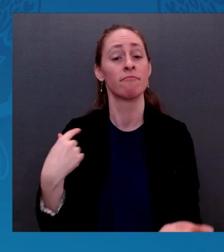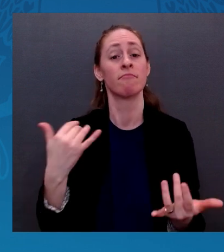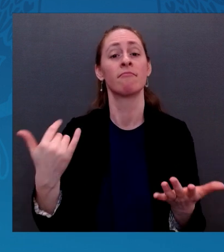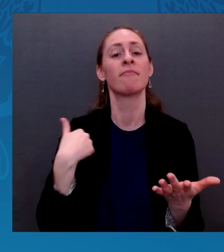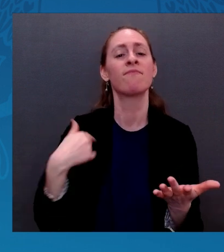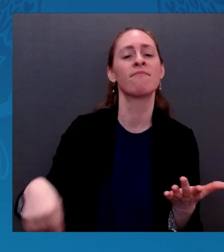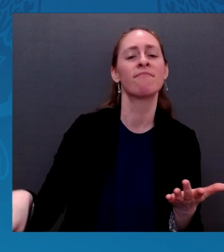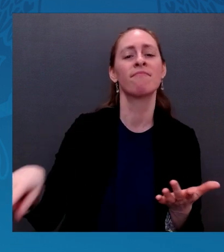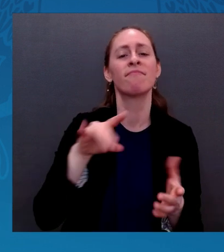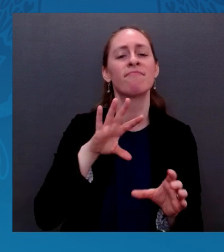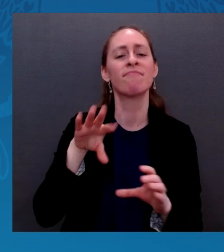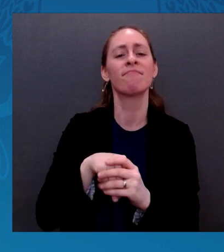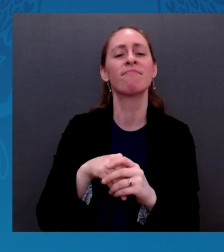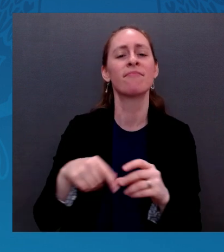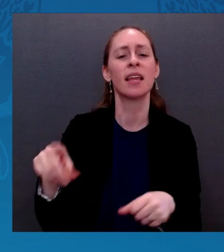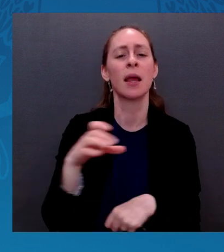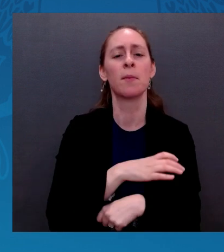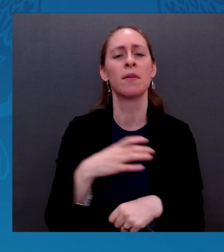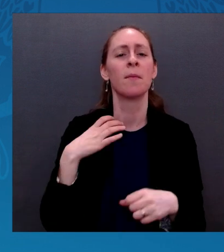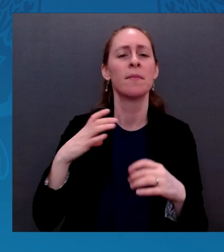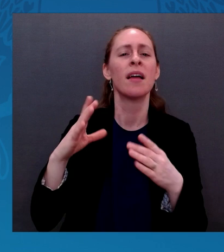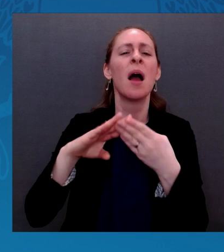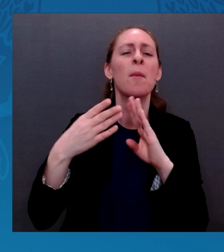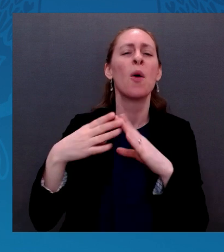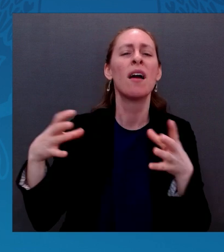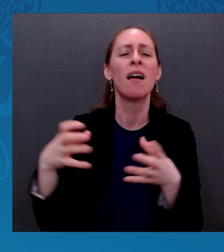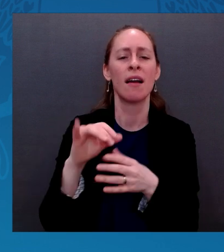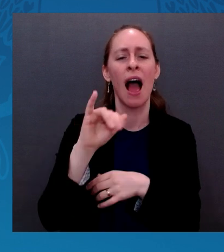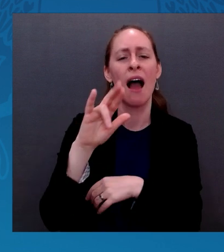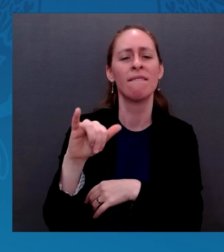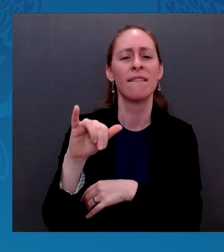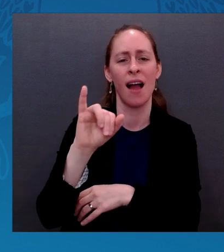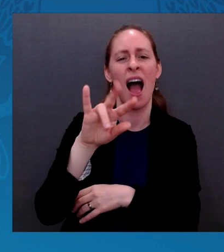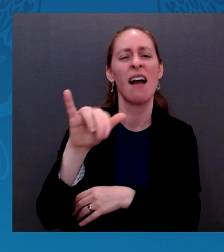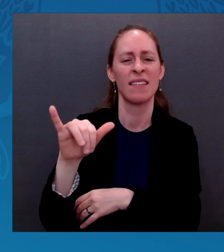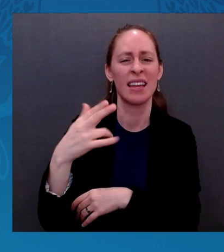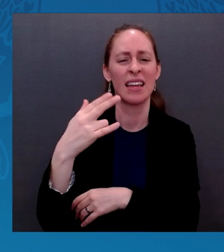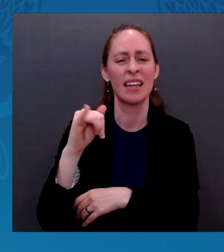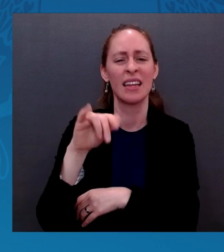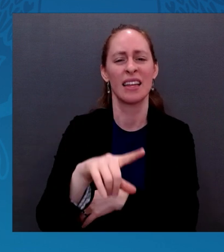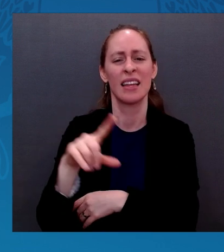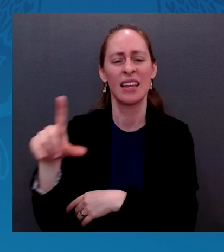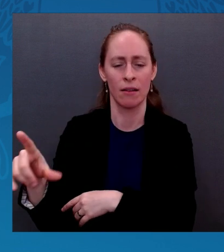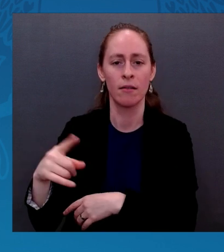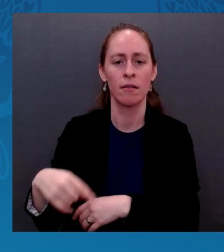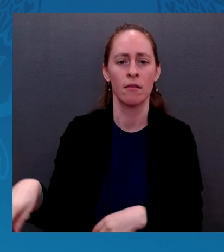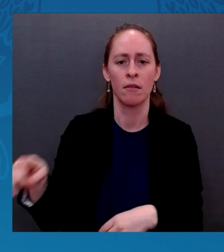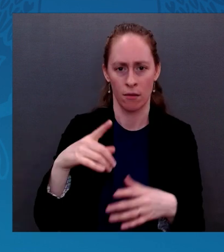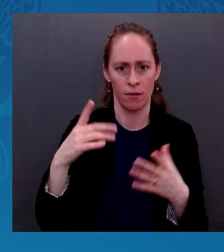for many of the black associations in the community. Ironically, Stephanie, as came on,